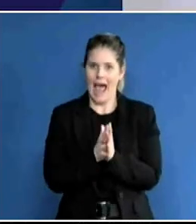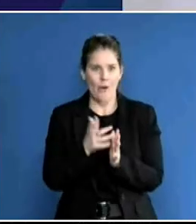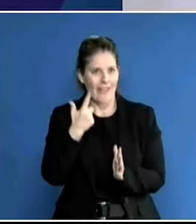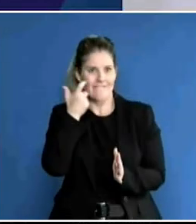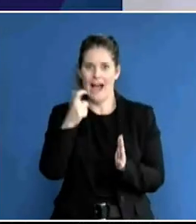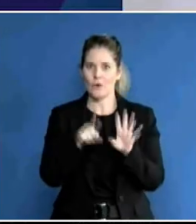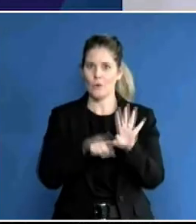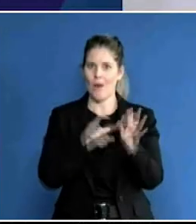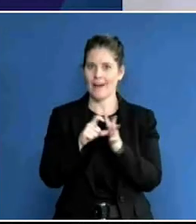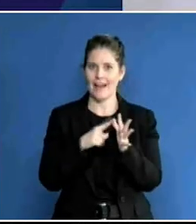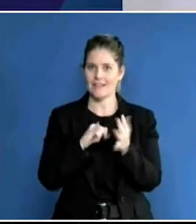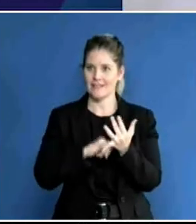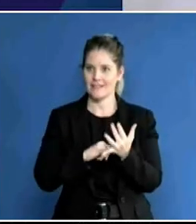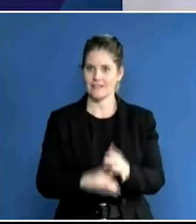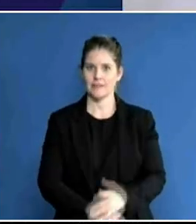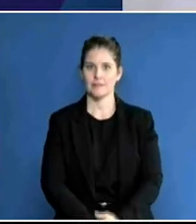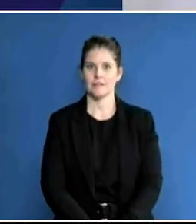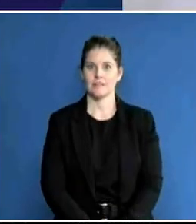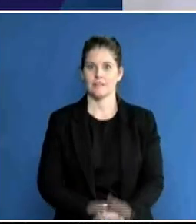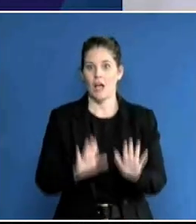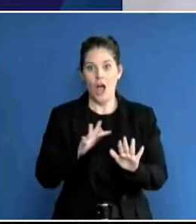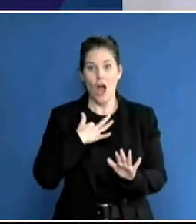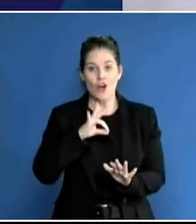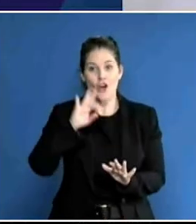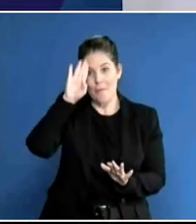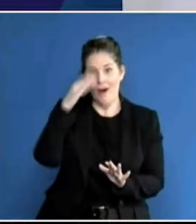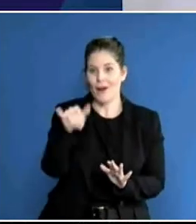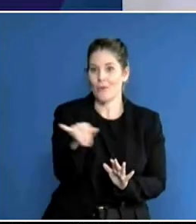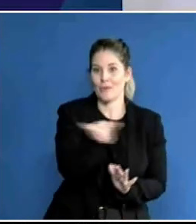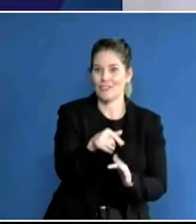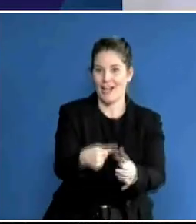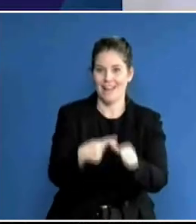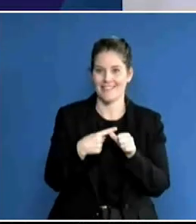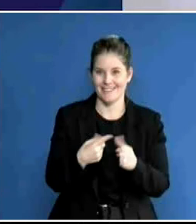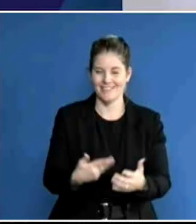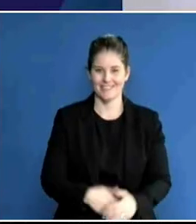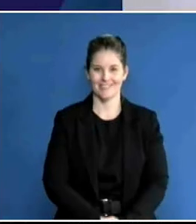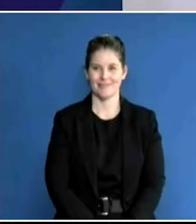I don't mind who answers. Mija speaking. I'm happy to answer that.